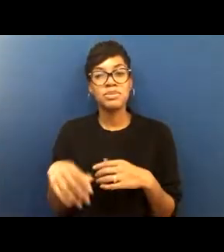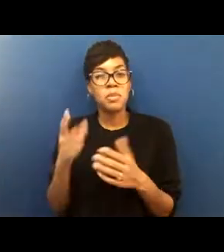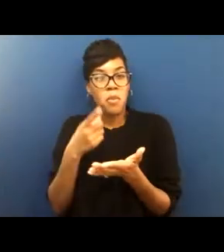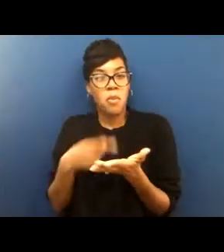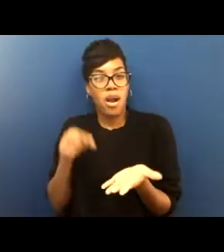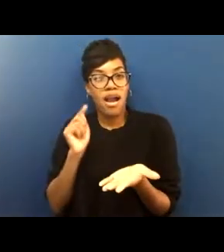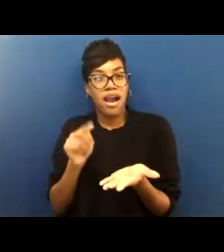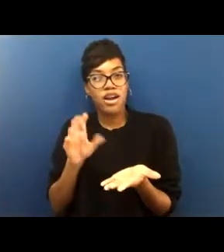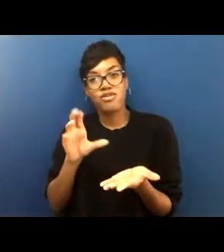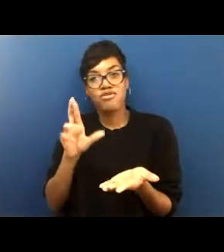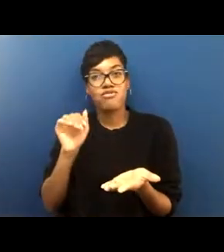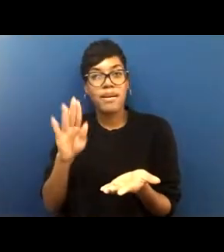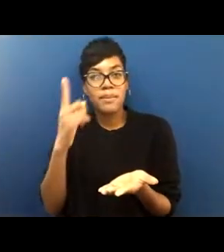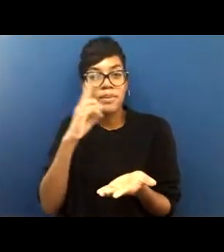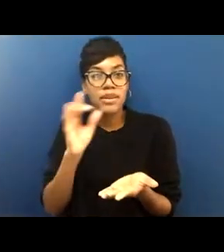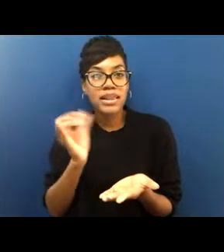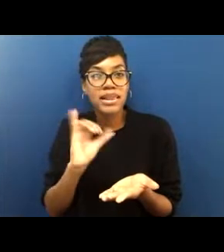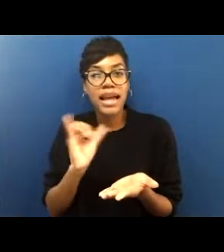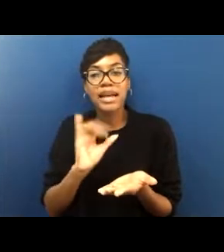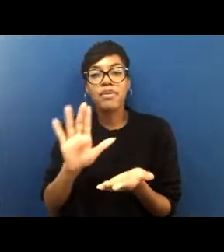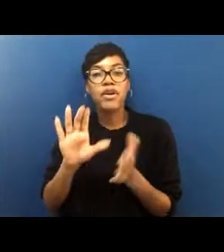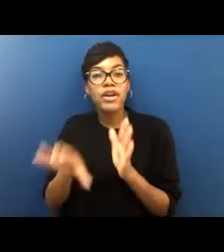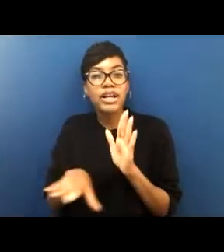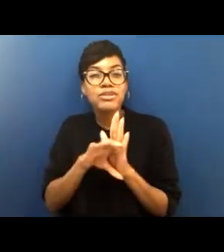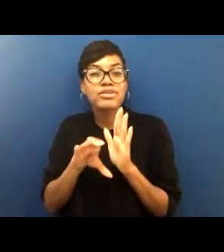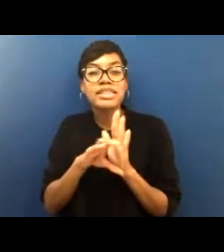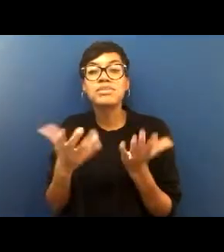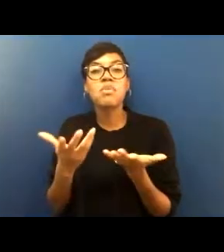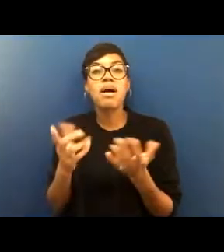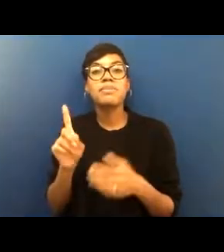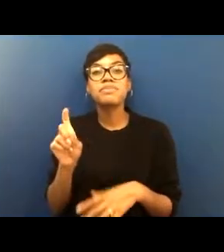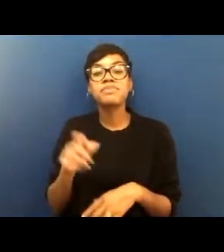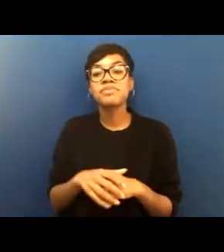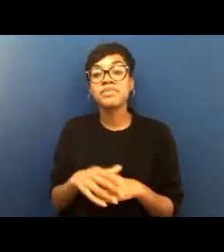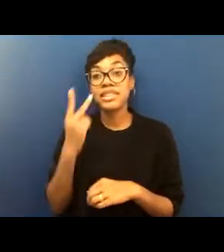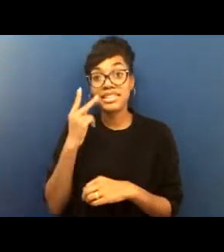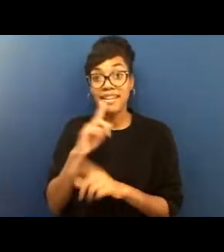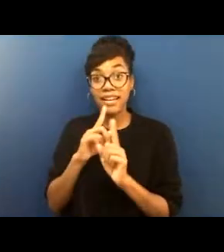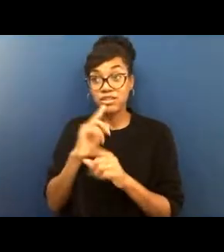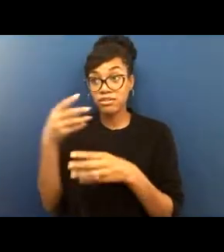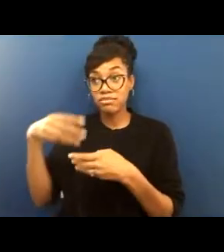And we are getting answers in already. So Barbara is saying that it has a hard shell.